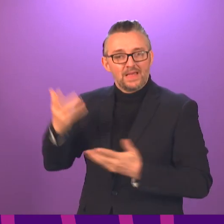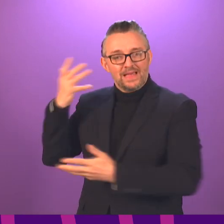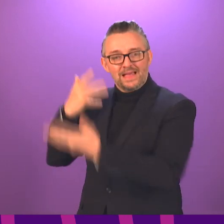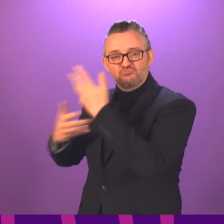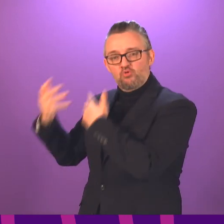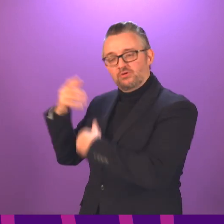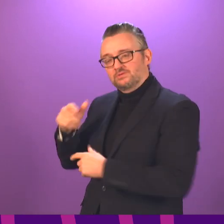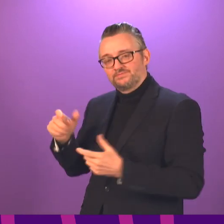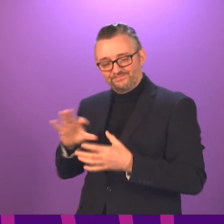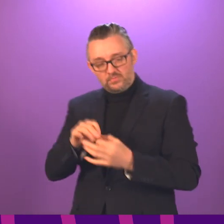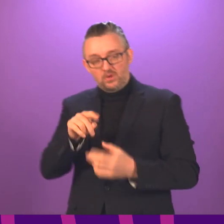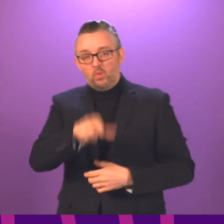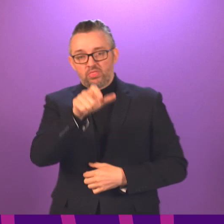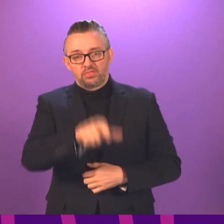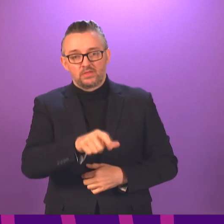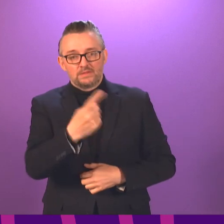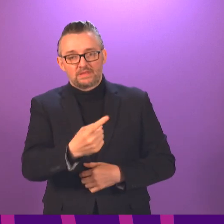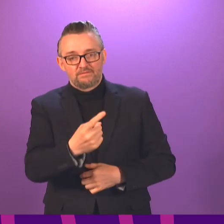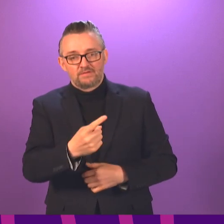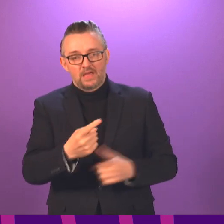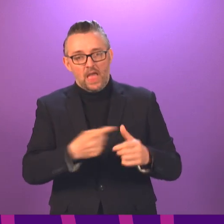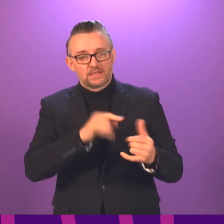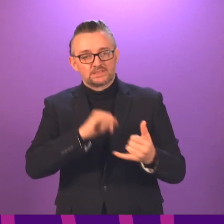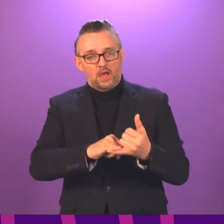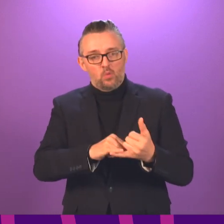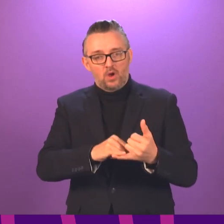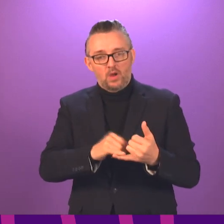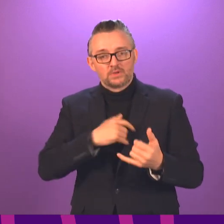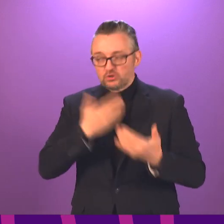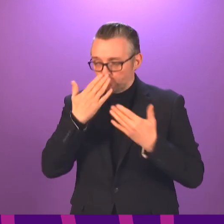as leader of the Scottish Labour Party and it speaks well of the diversity of our country,